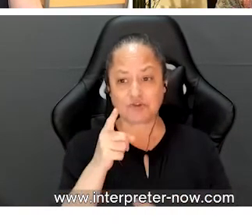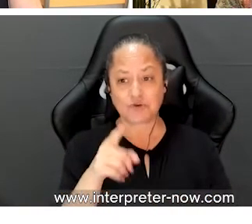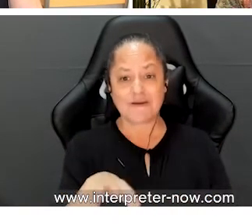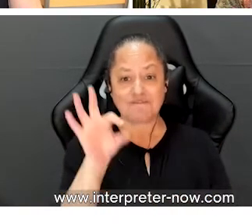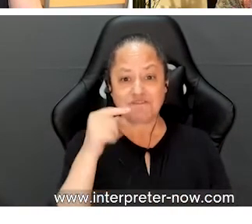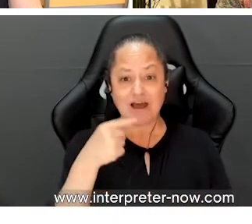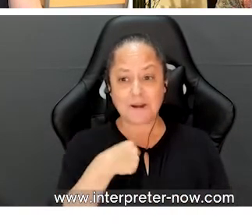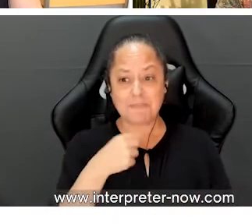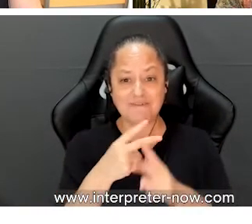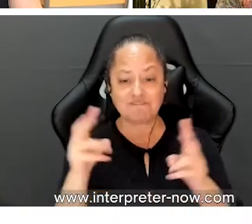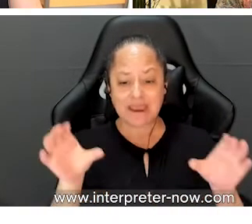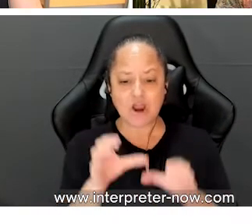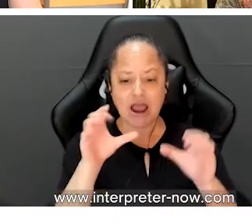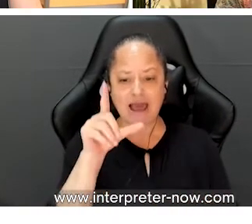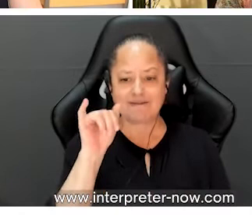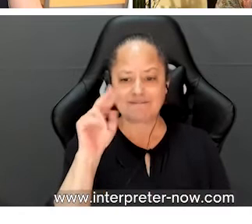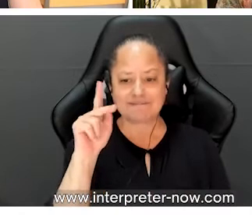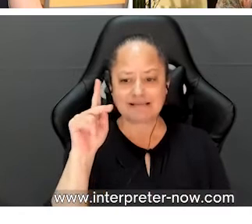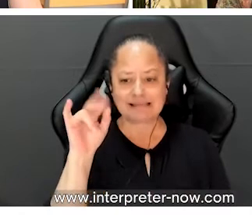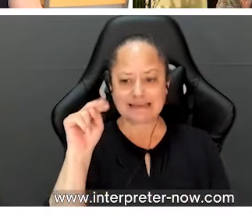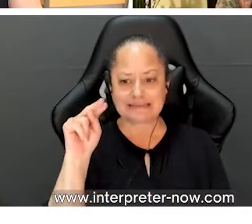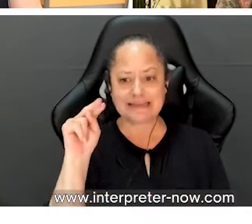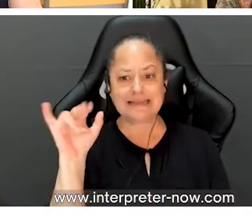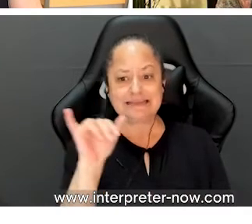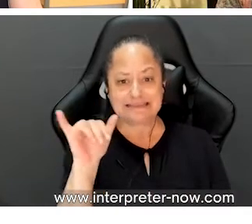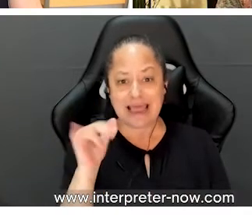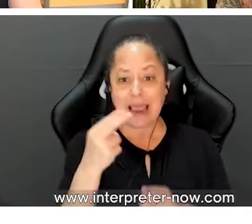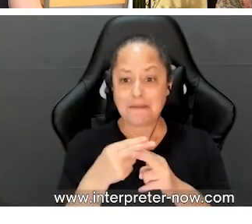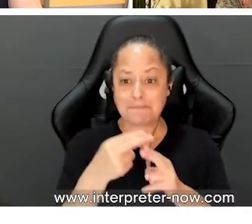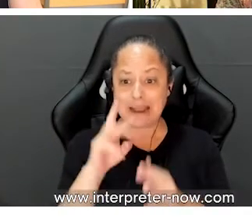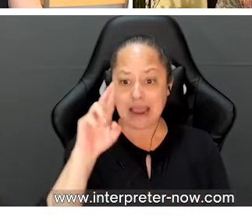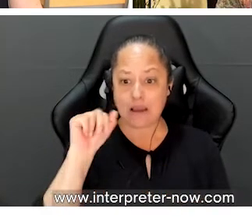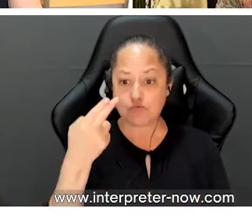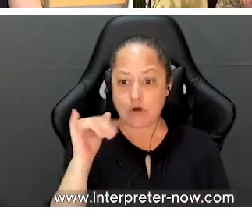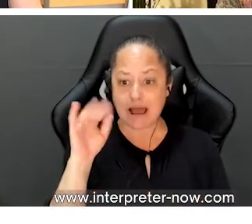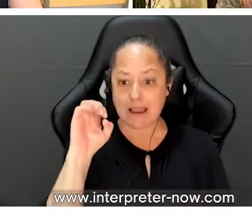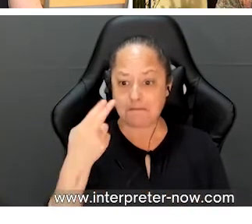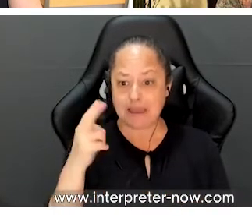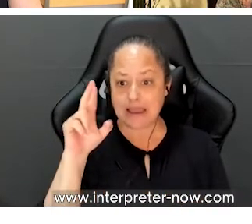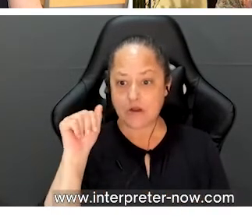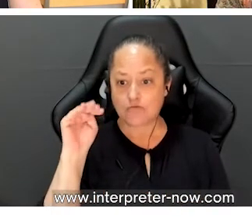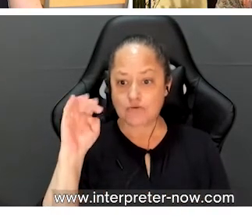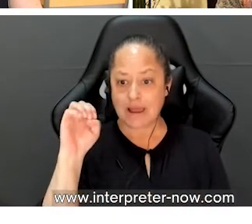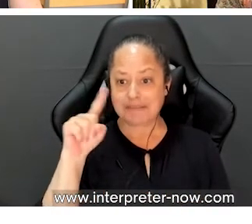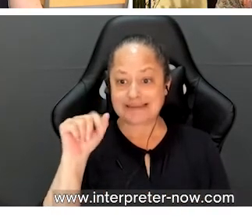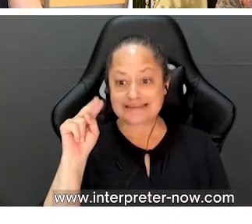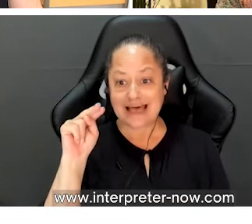You can also find me. I am very active on LinkedIn under the same name, again, Rahimeh Ramezany. Send me a DM, and let's talk.